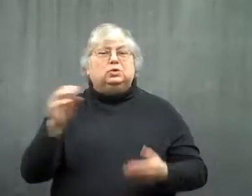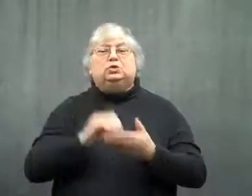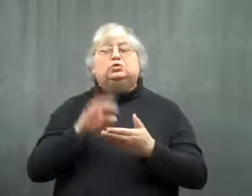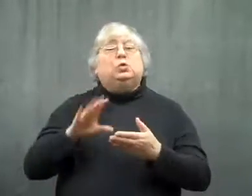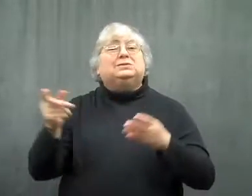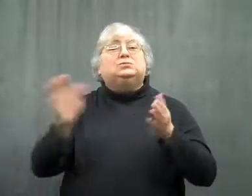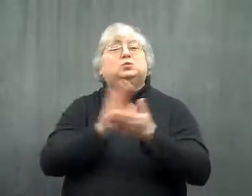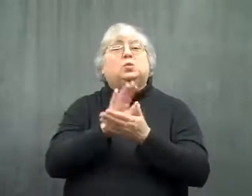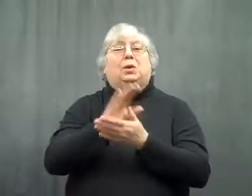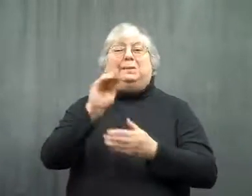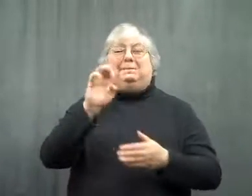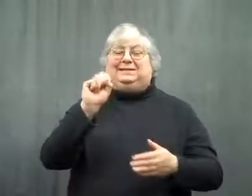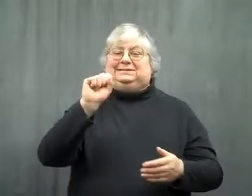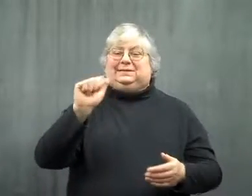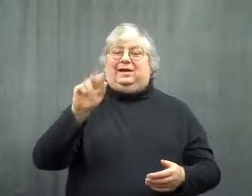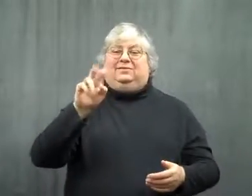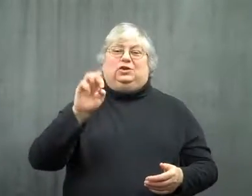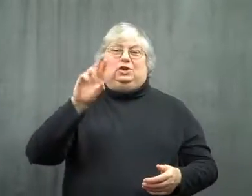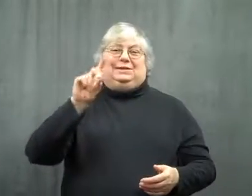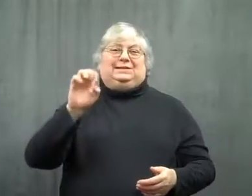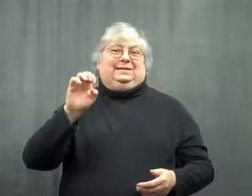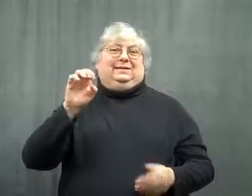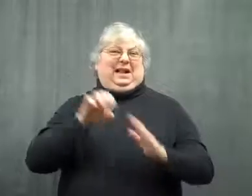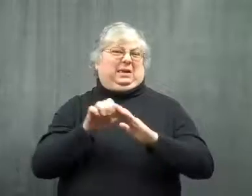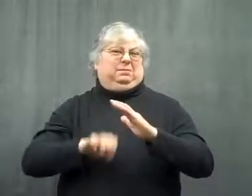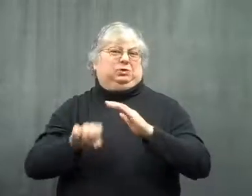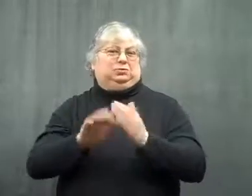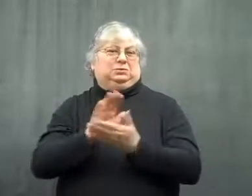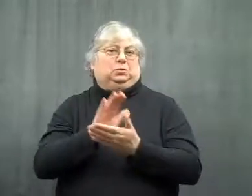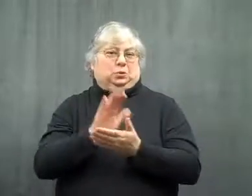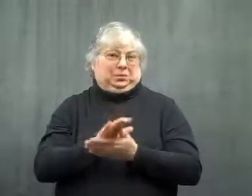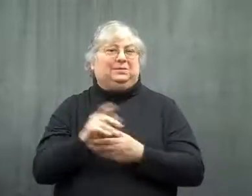She was a student at Mesa Verde Elementary School.